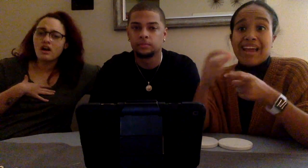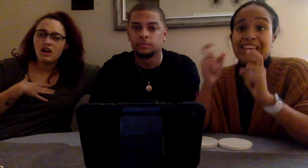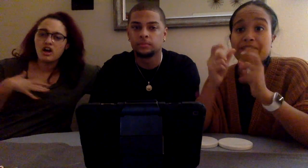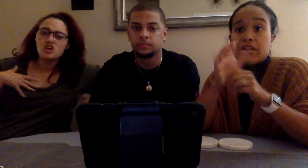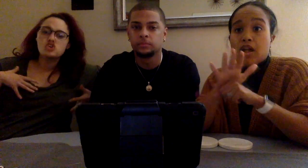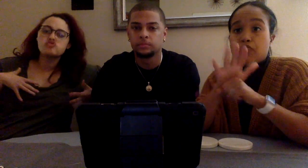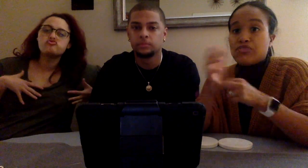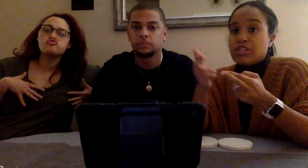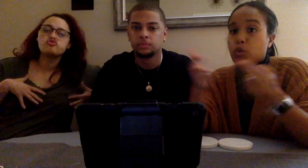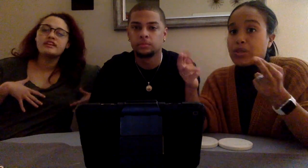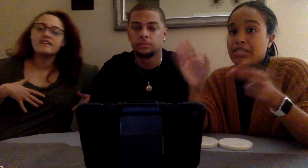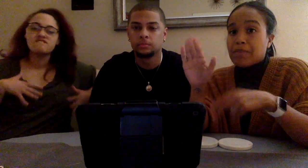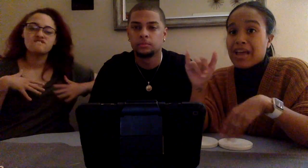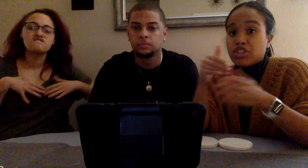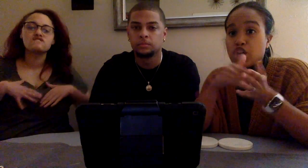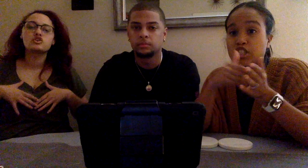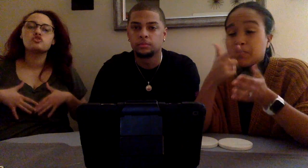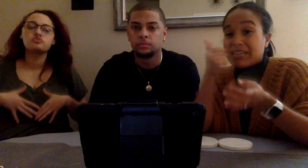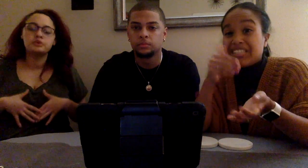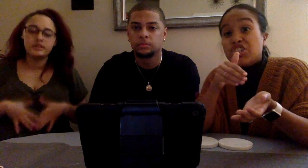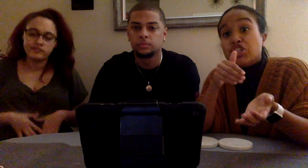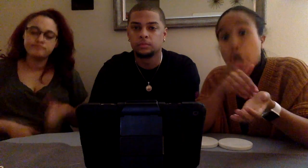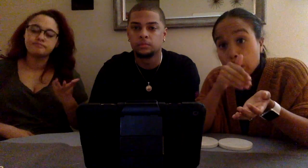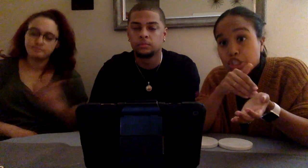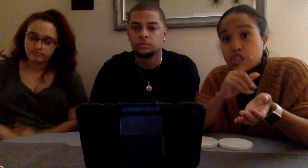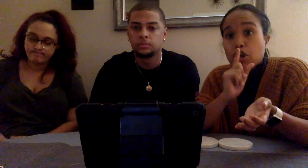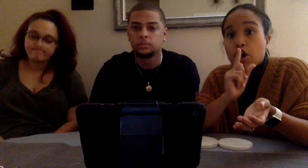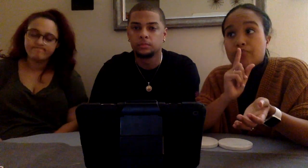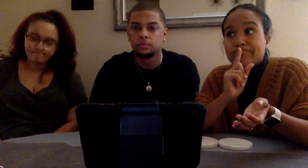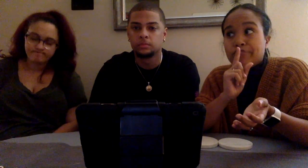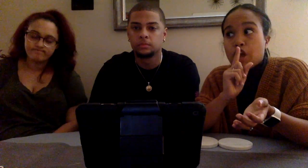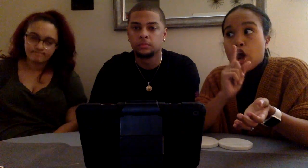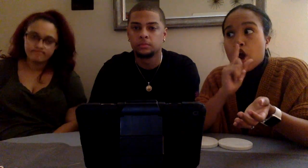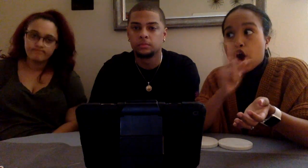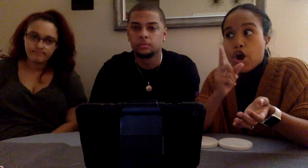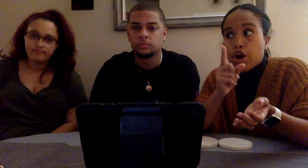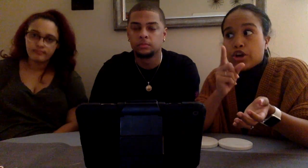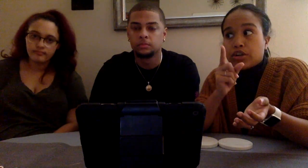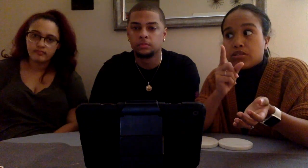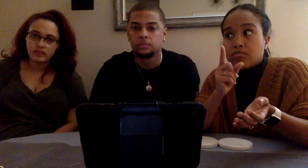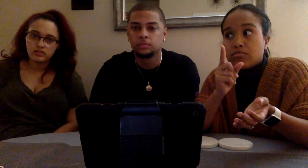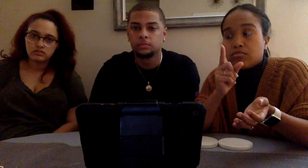Or not given enough resources by their doctor because DOCTORS are